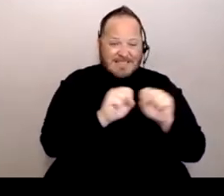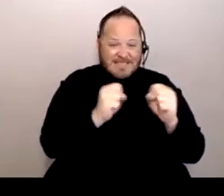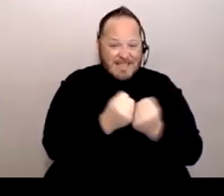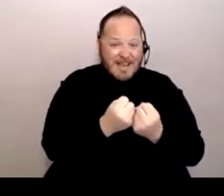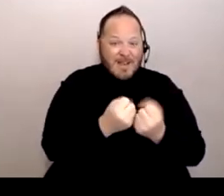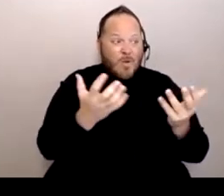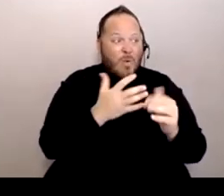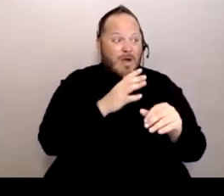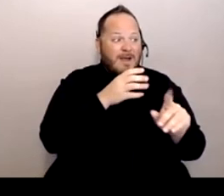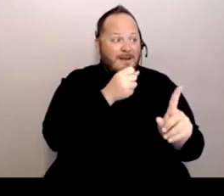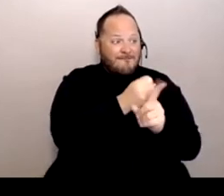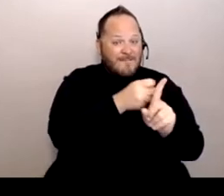will definitely affect other people.